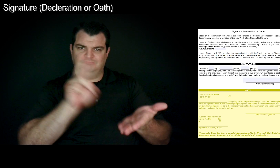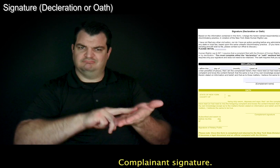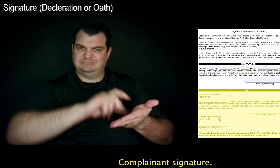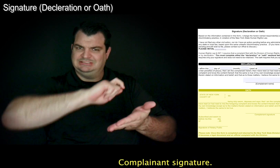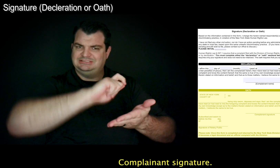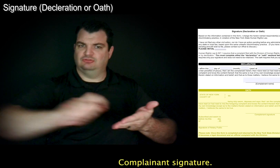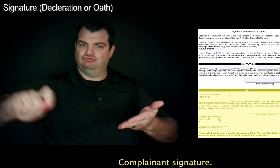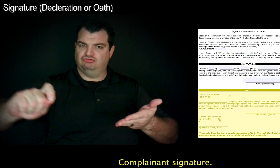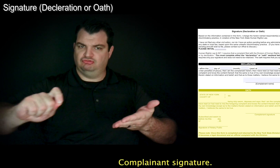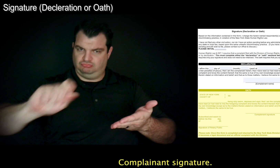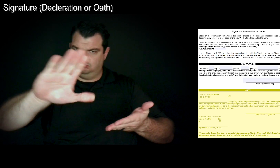Complainant signature.